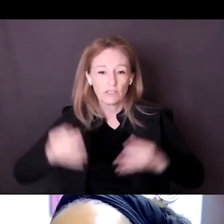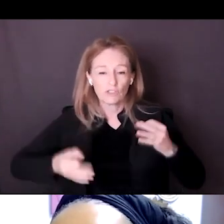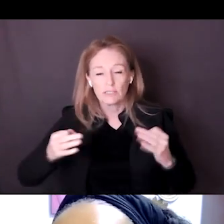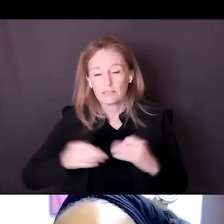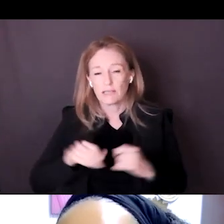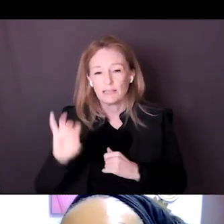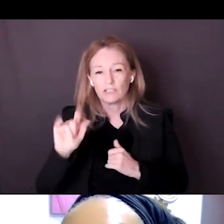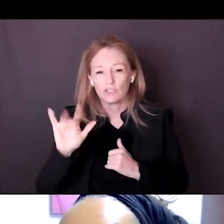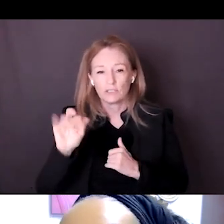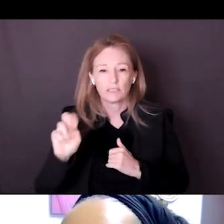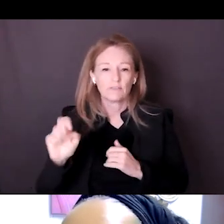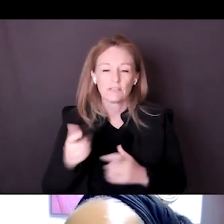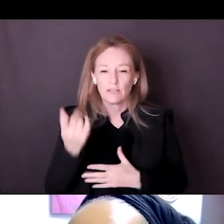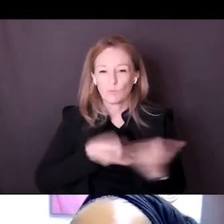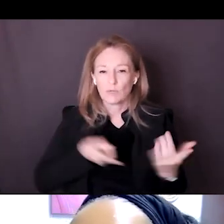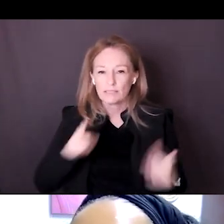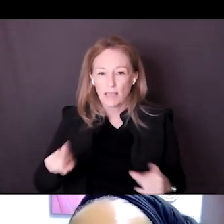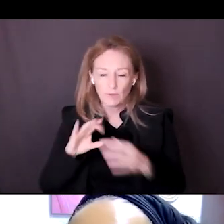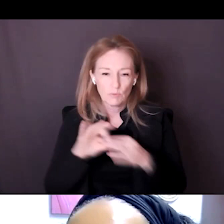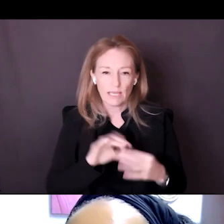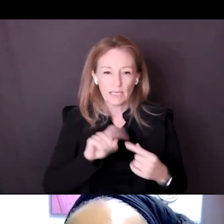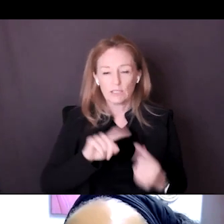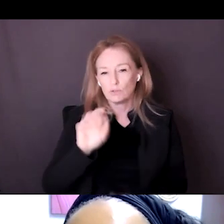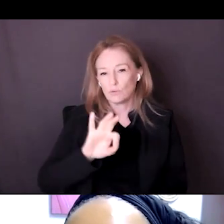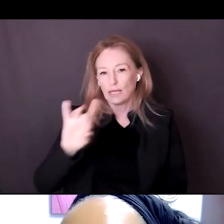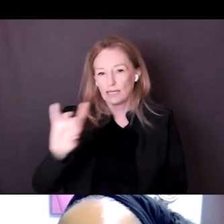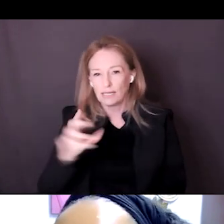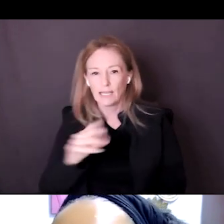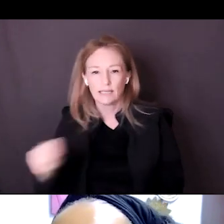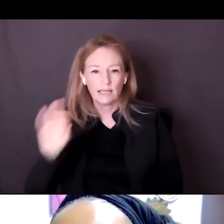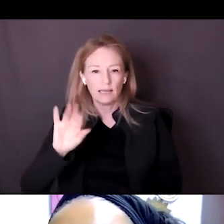GOING ON WITH 988 AND 911 COORDINATE.